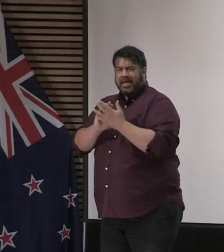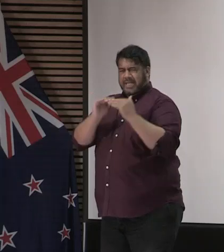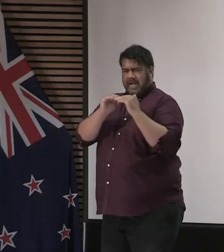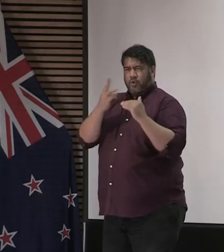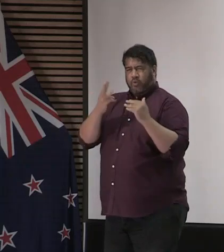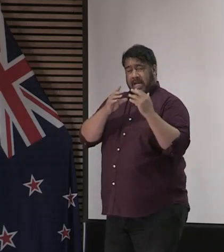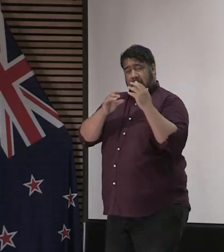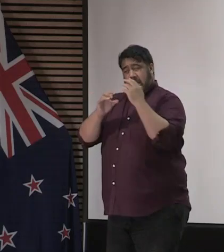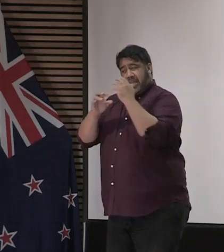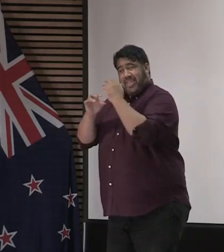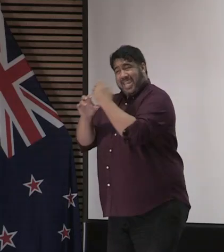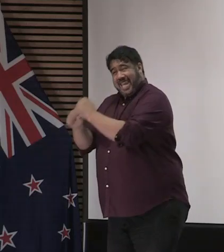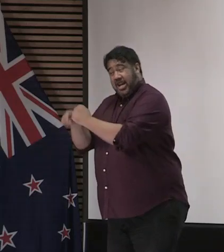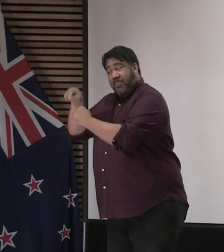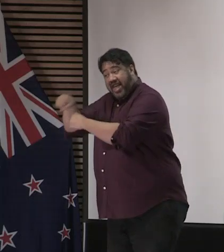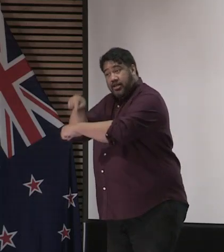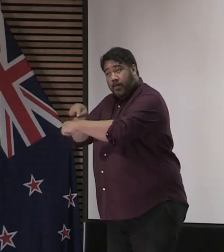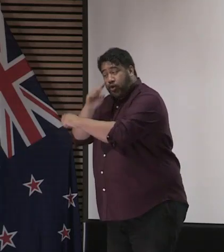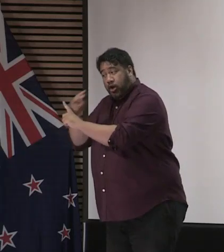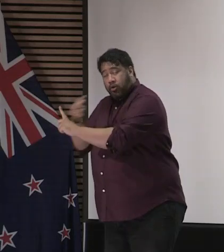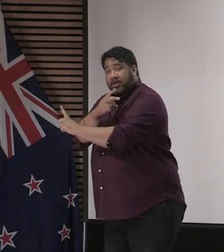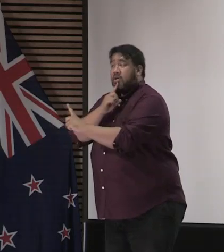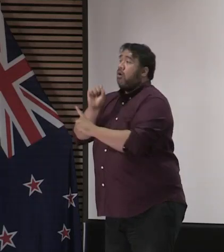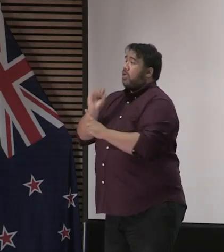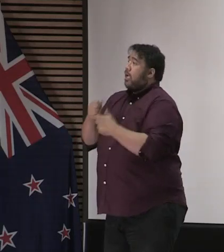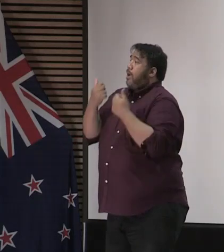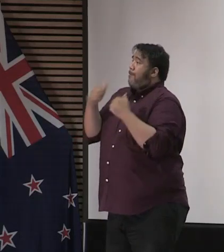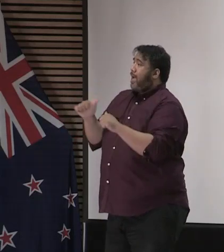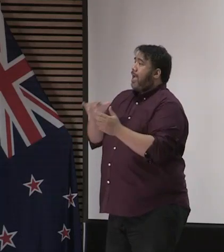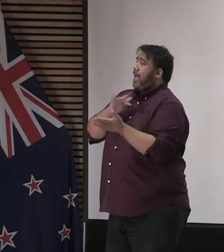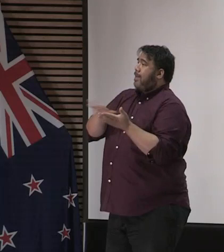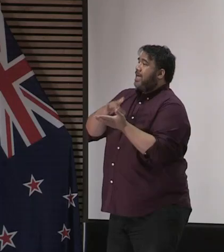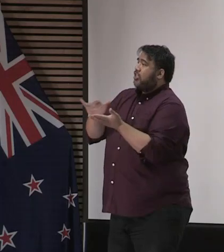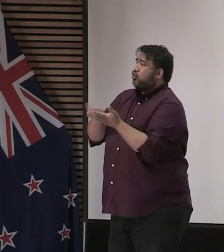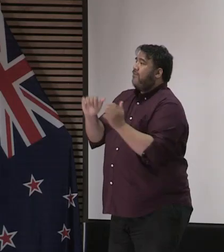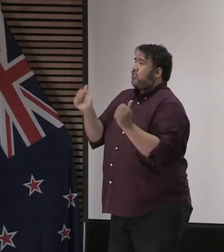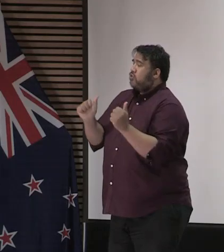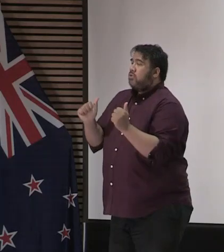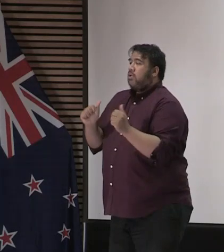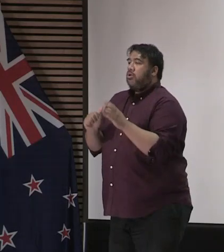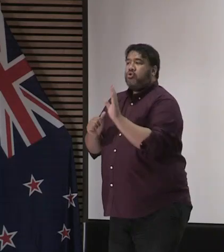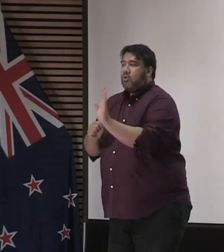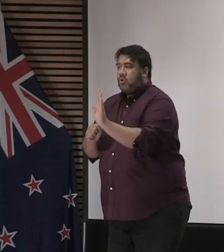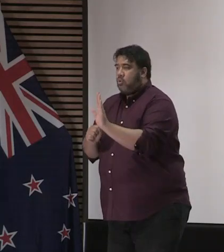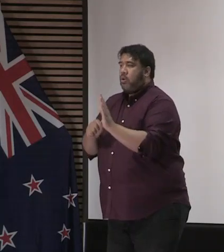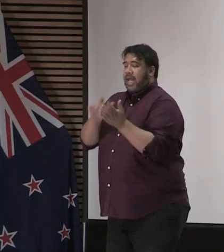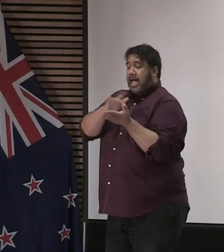elimination goal. Can you only say at the end of Alert Level 3 if we've been